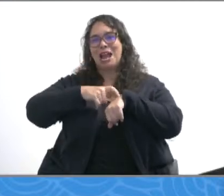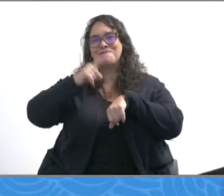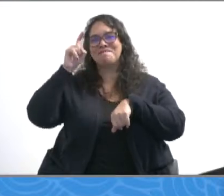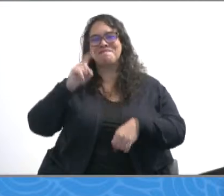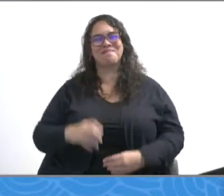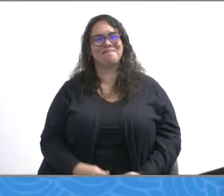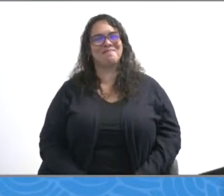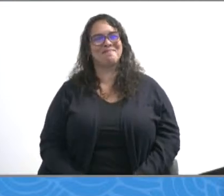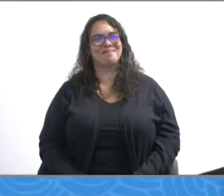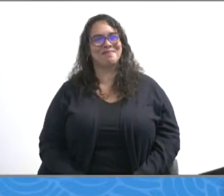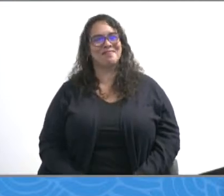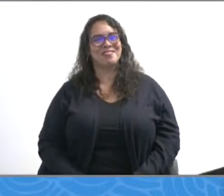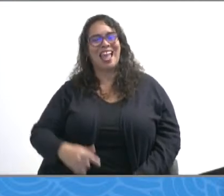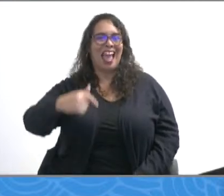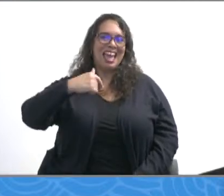And I'm Black history.